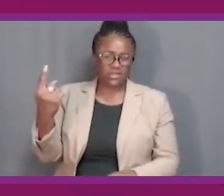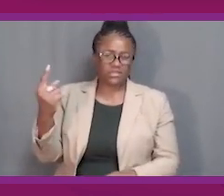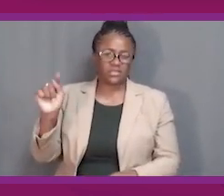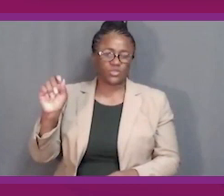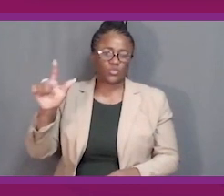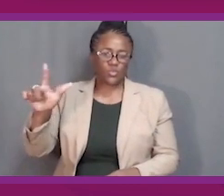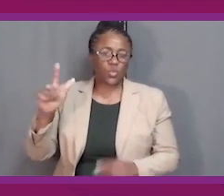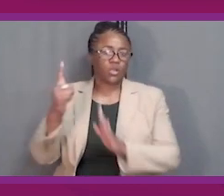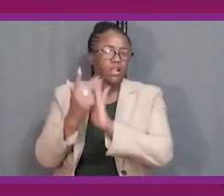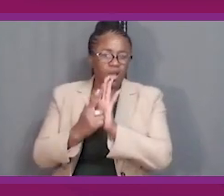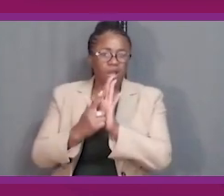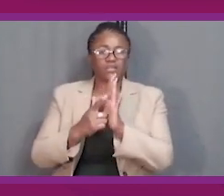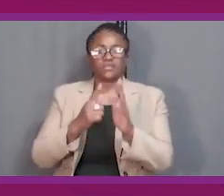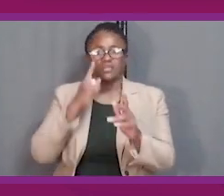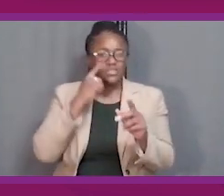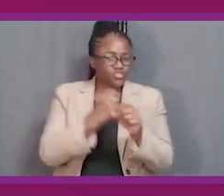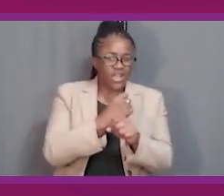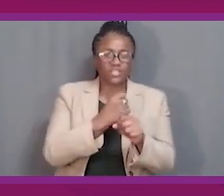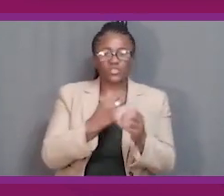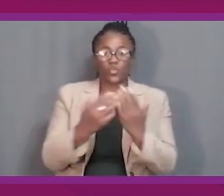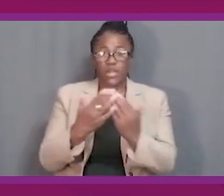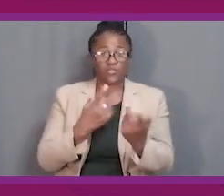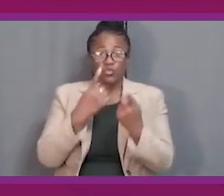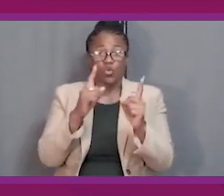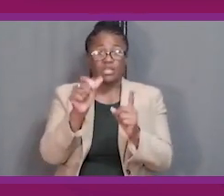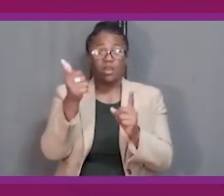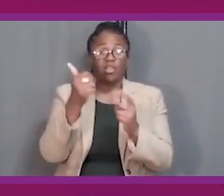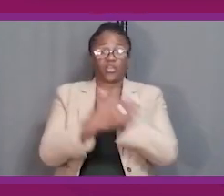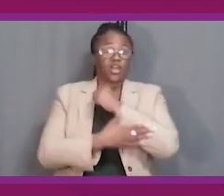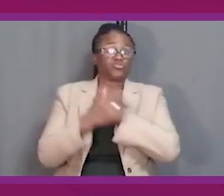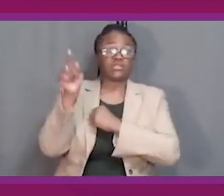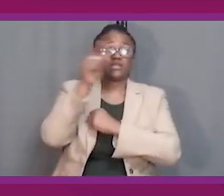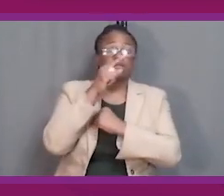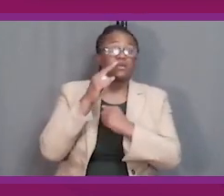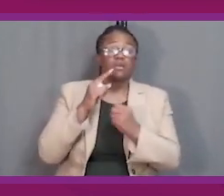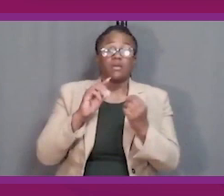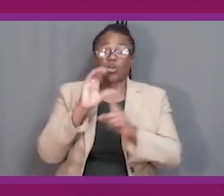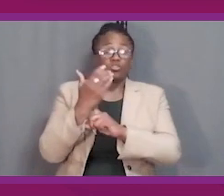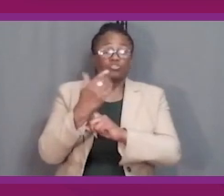that's really enforced because I think we have waited too long for enforcement. So I'll stop at